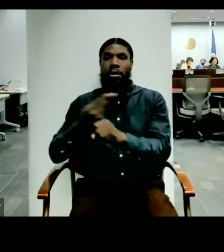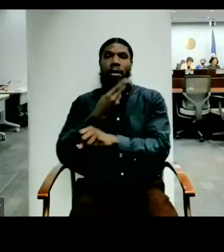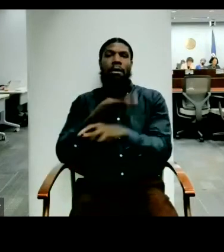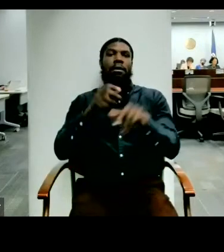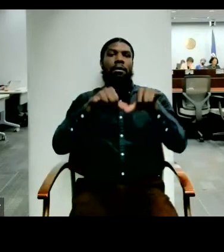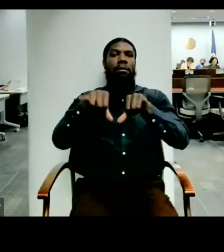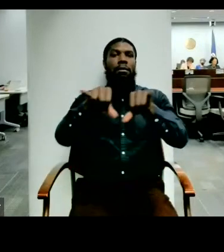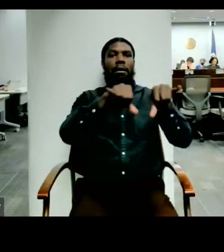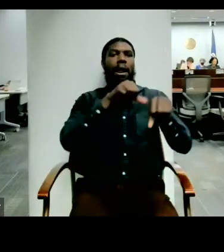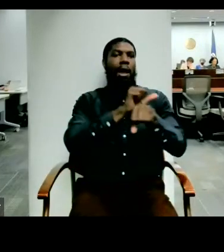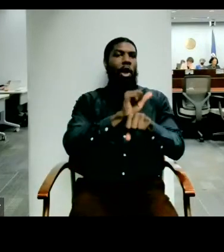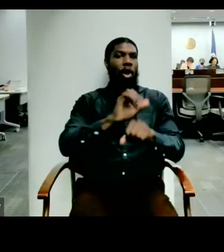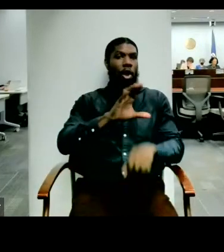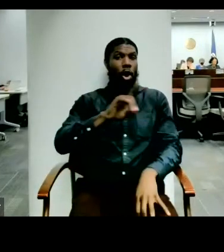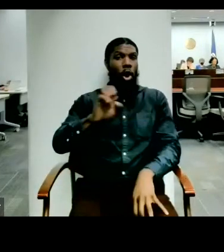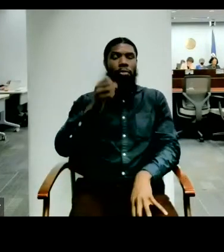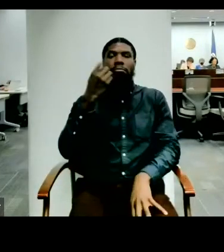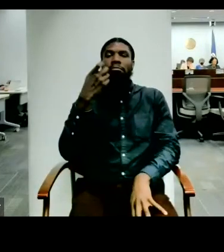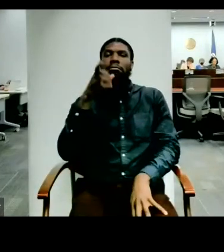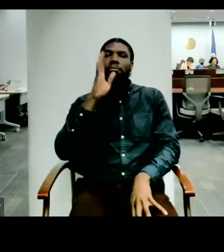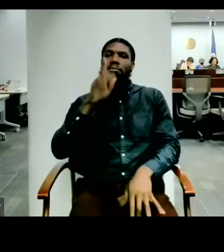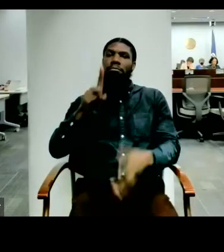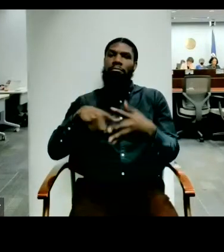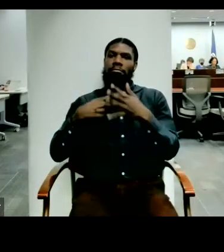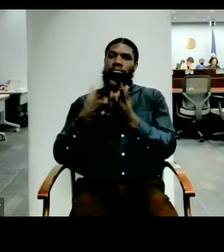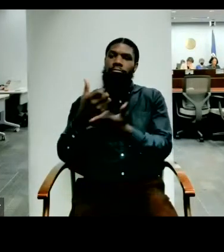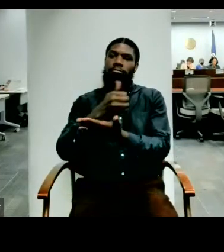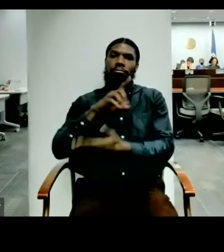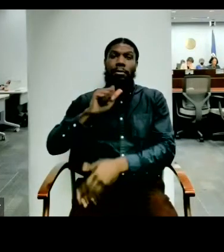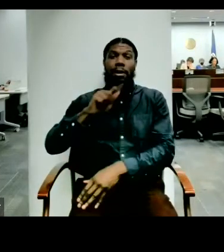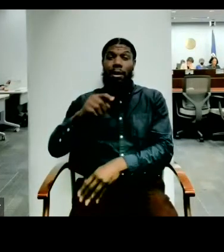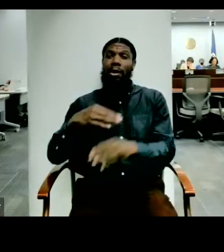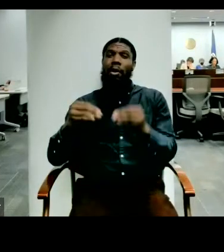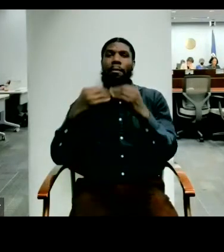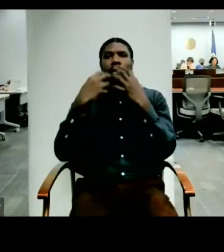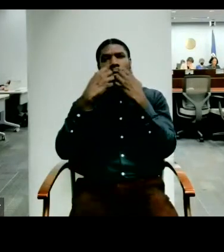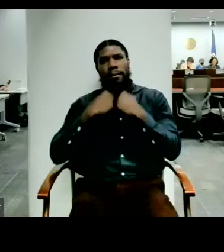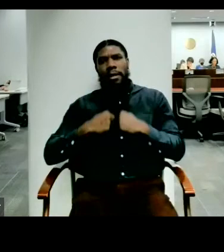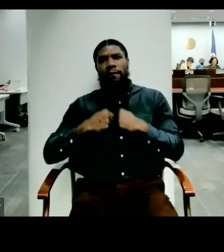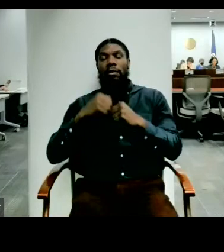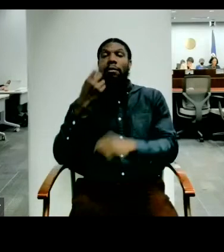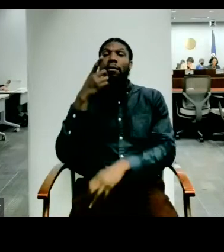that would start to collect data in a more meaningful form that would be beneficial.